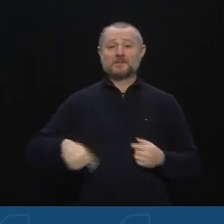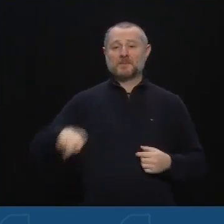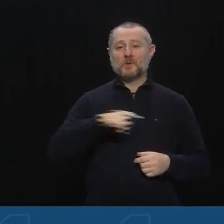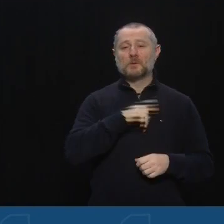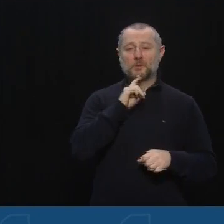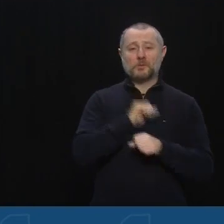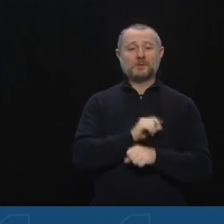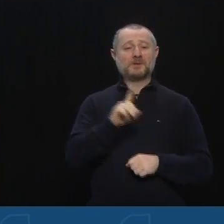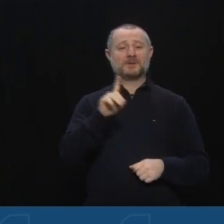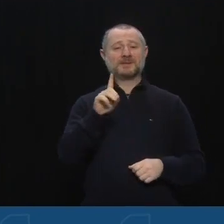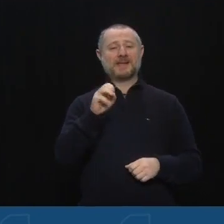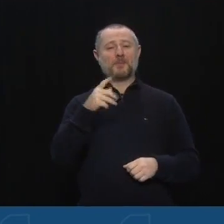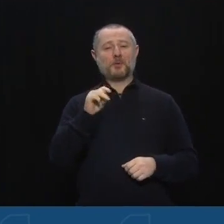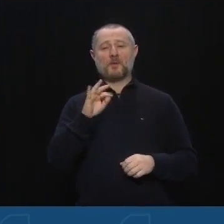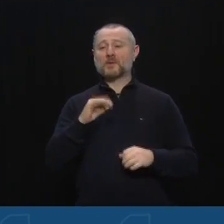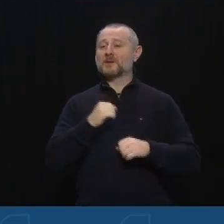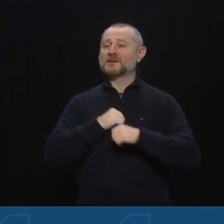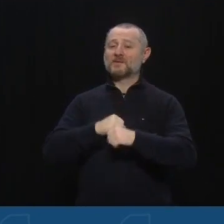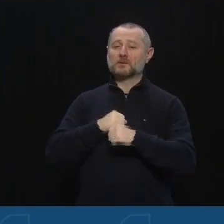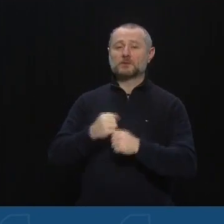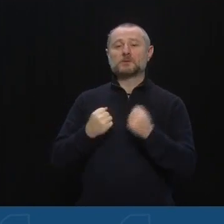IN CHARGE OF THE MEDICAL TEAM